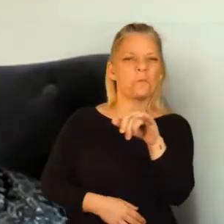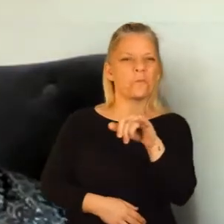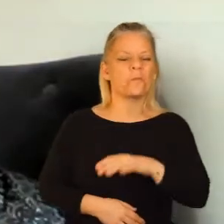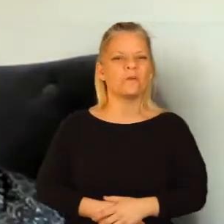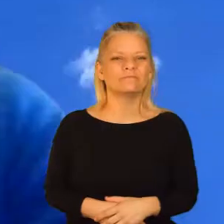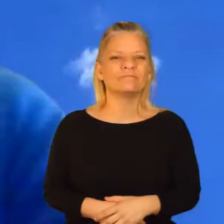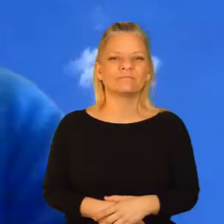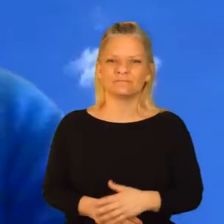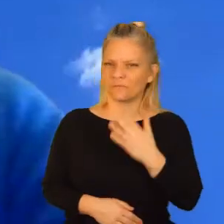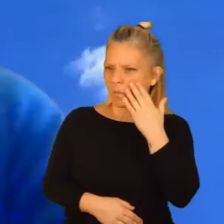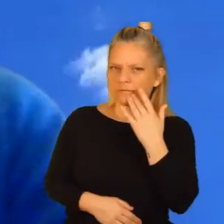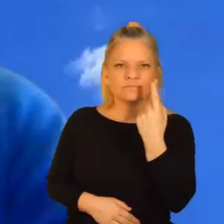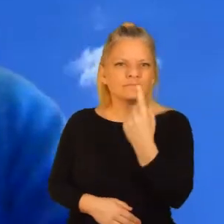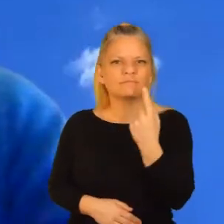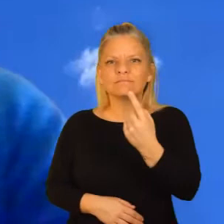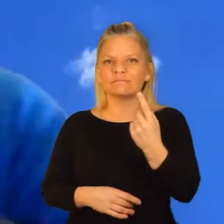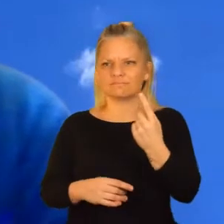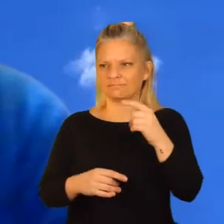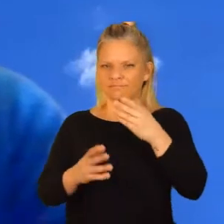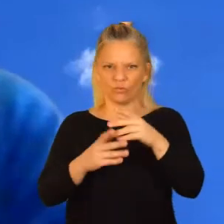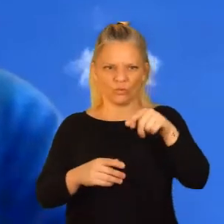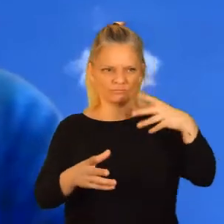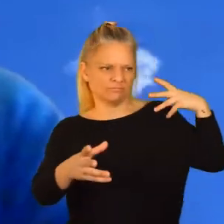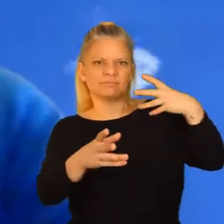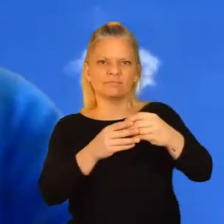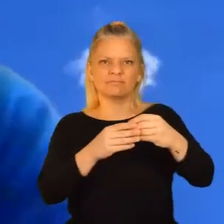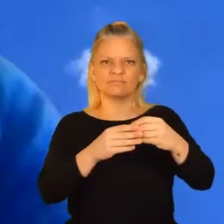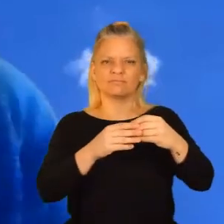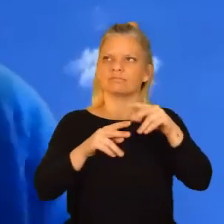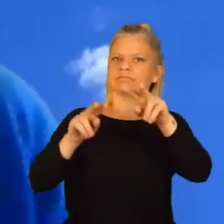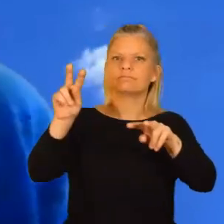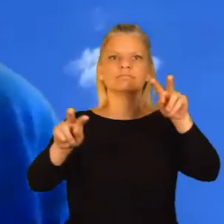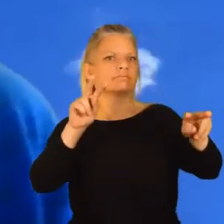Yeah I think that's something I could relate to as well you know when you end